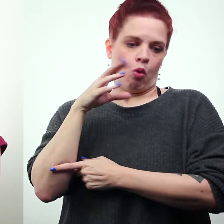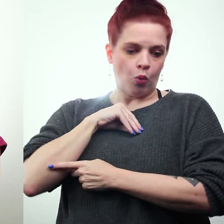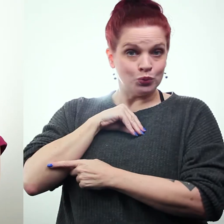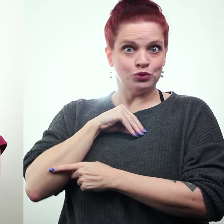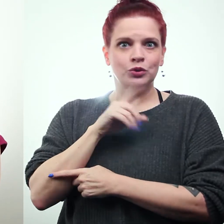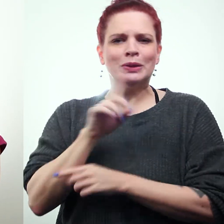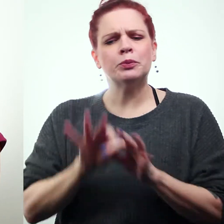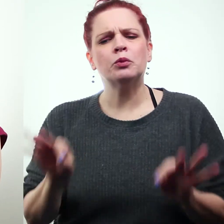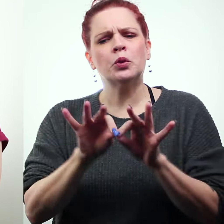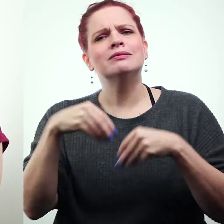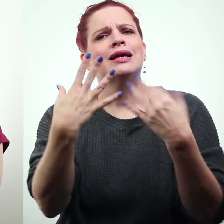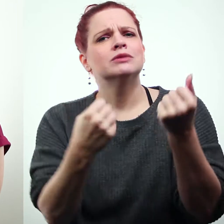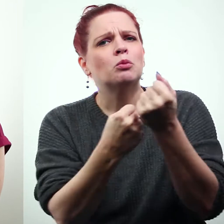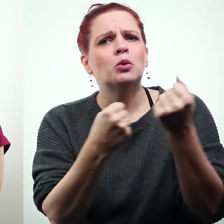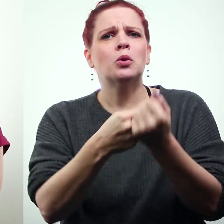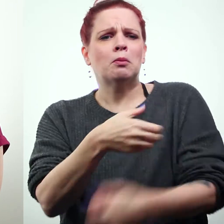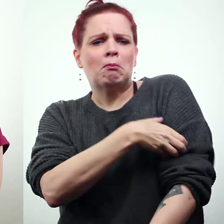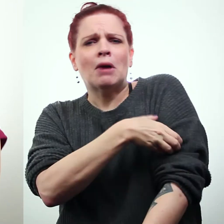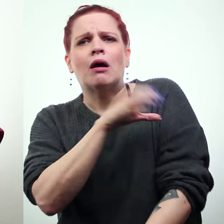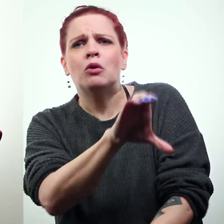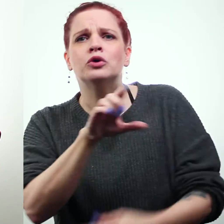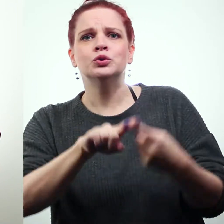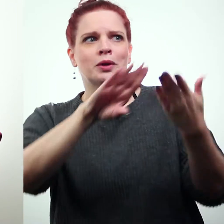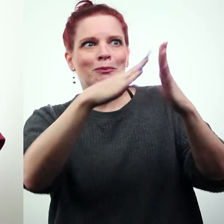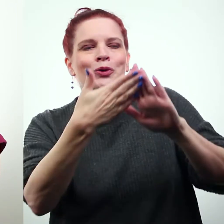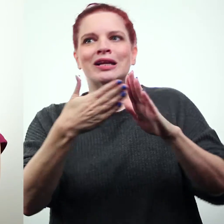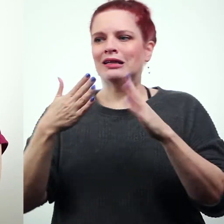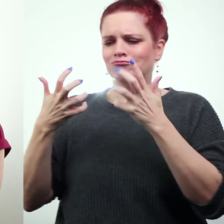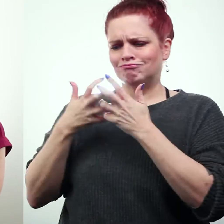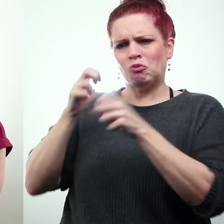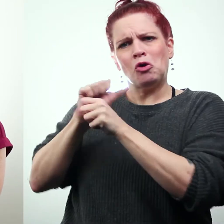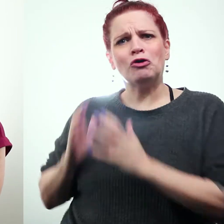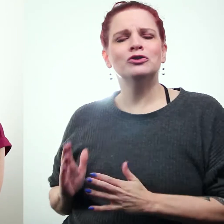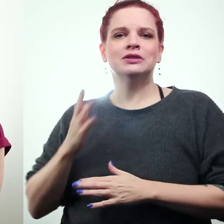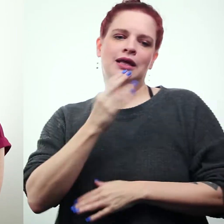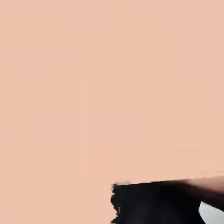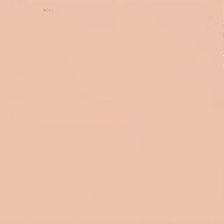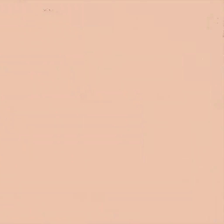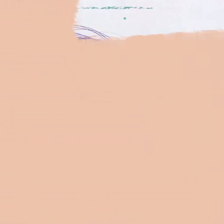to us to provide empowerment and support to our community members and our colleagues and our clients.